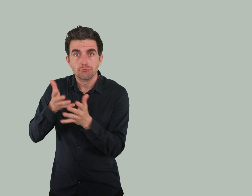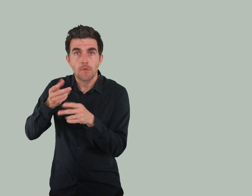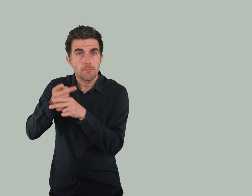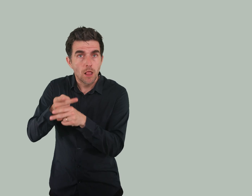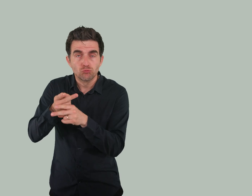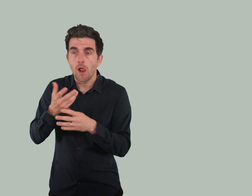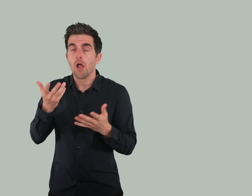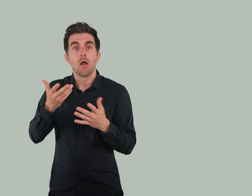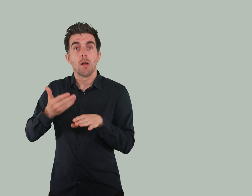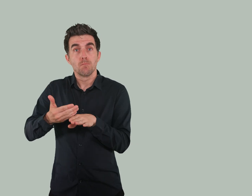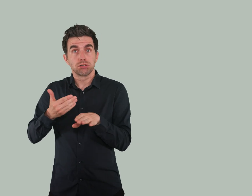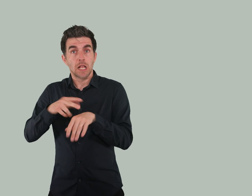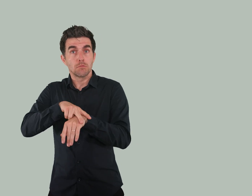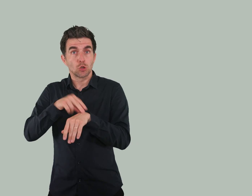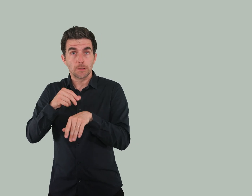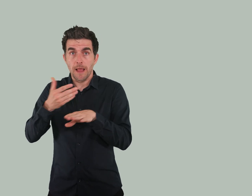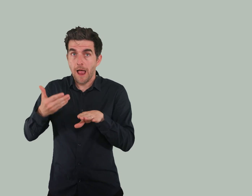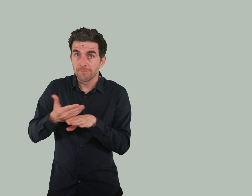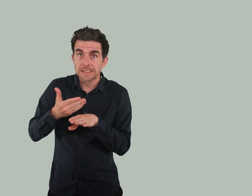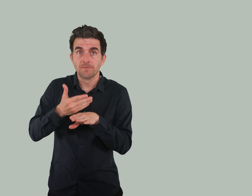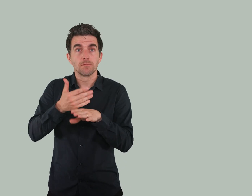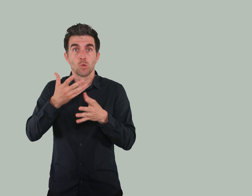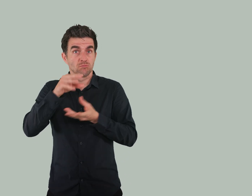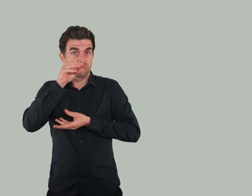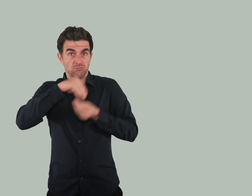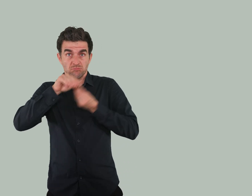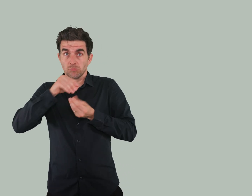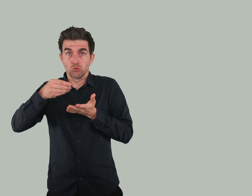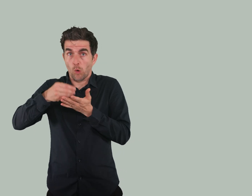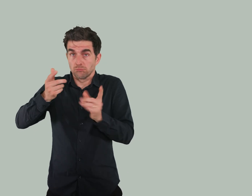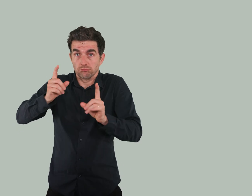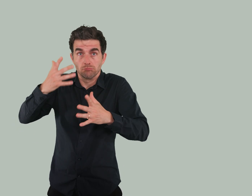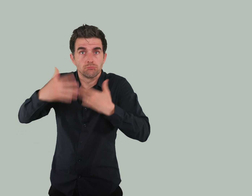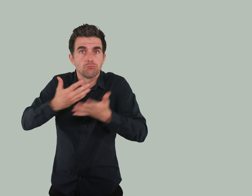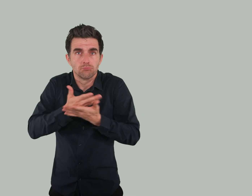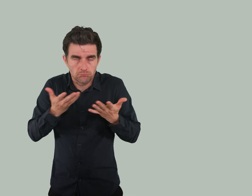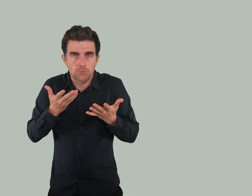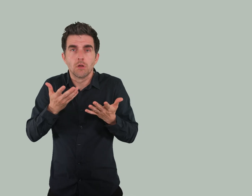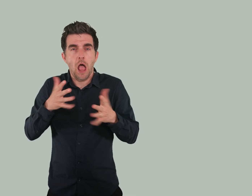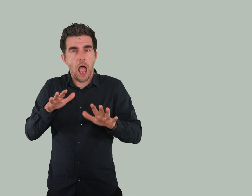pre-apprenticeship activity or backfilling costs.